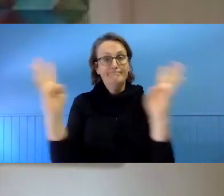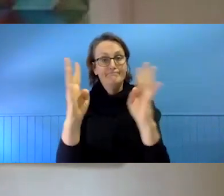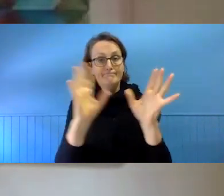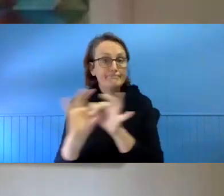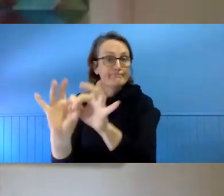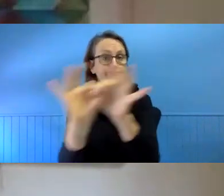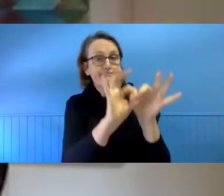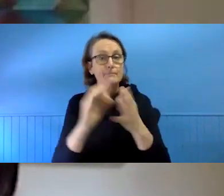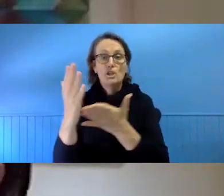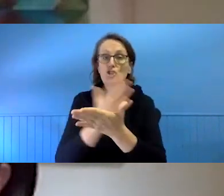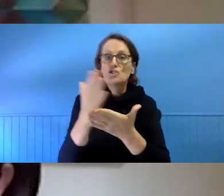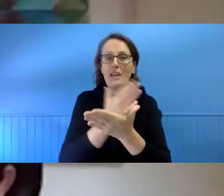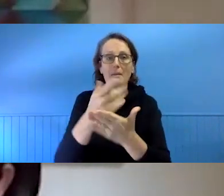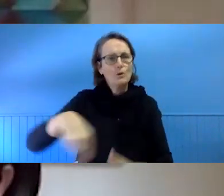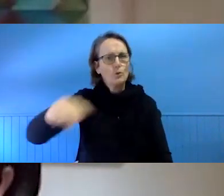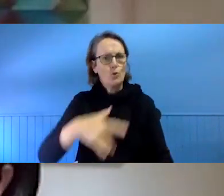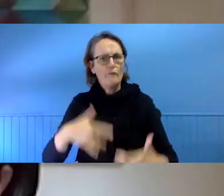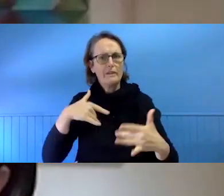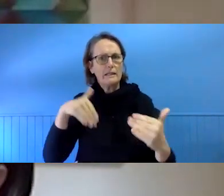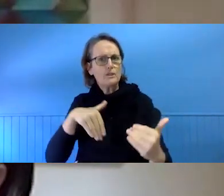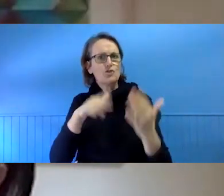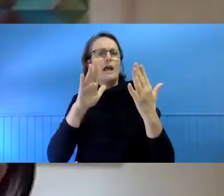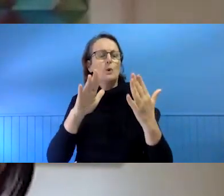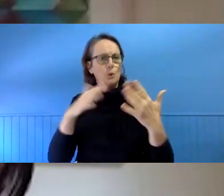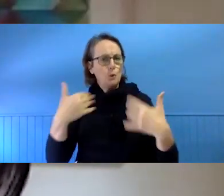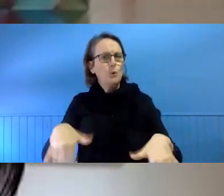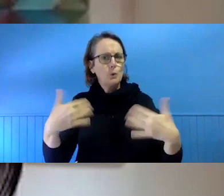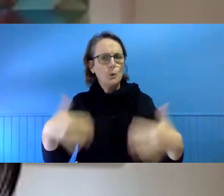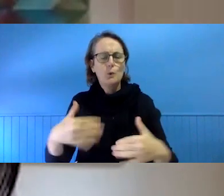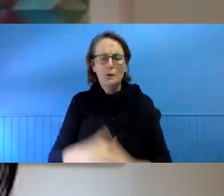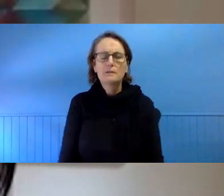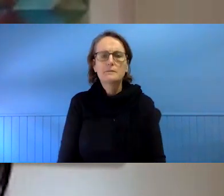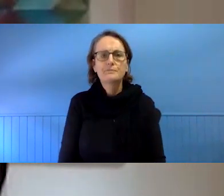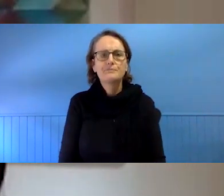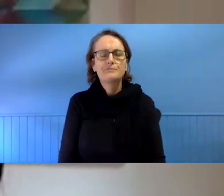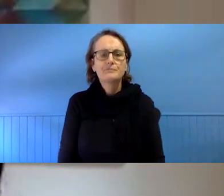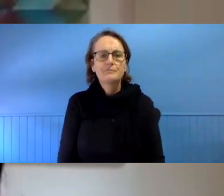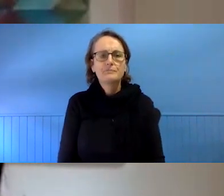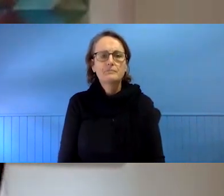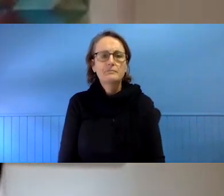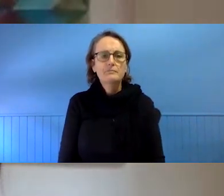challenges we're all facing, collectively and in isolation. As we